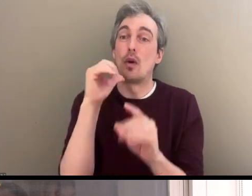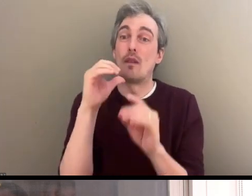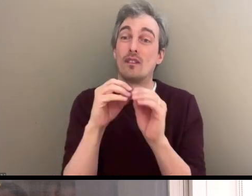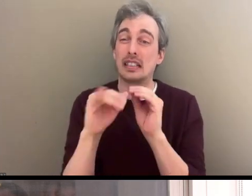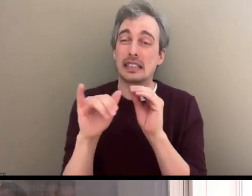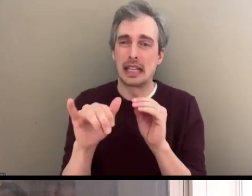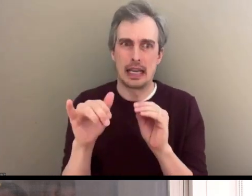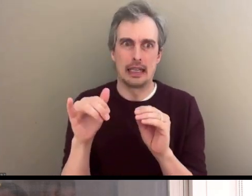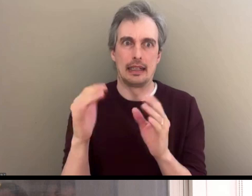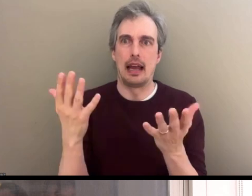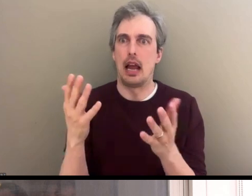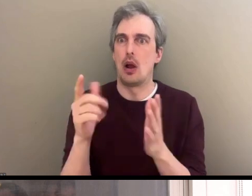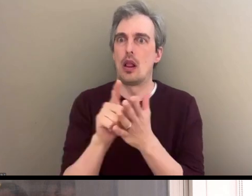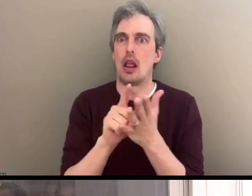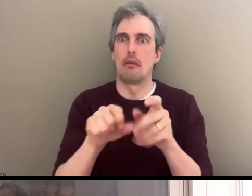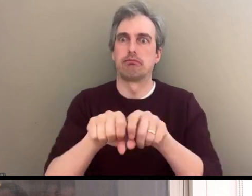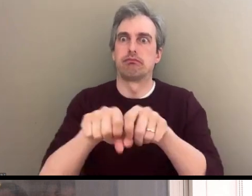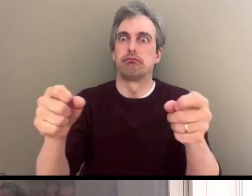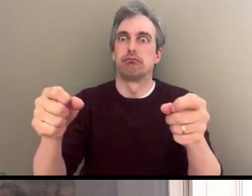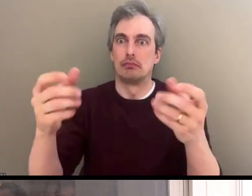it. Okay, so that's where the demo was.